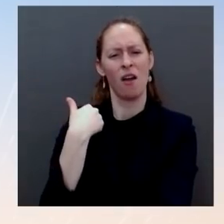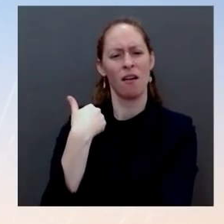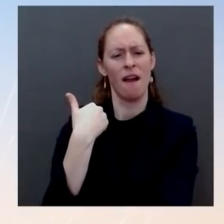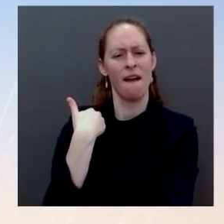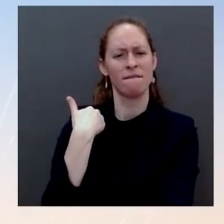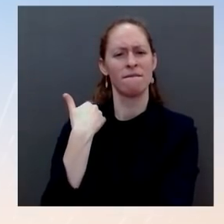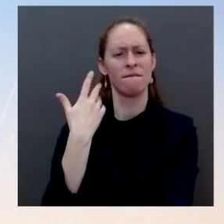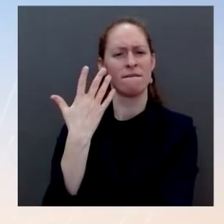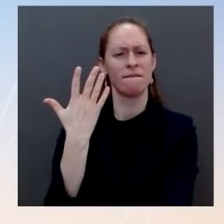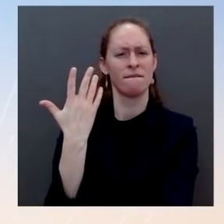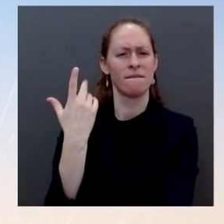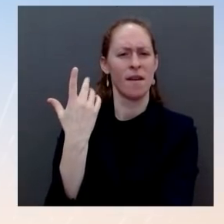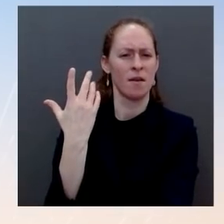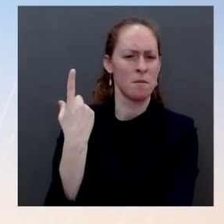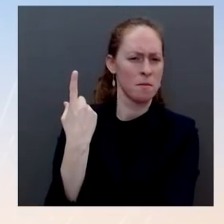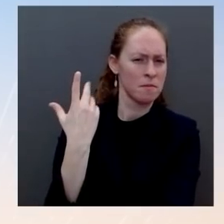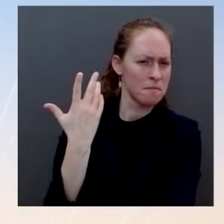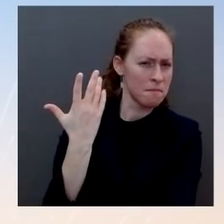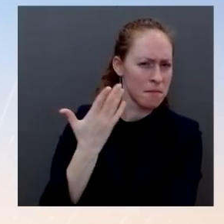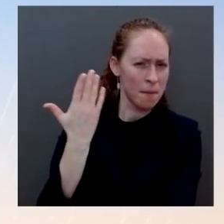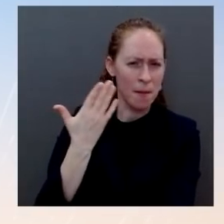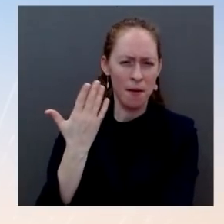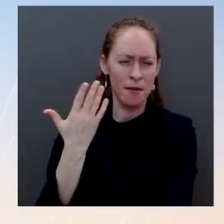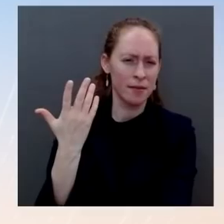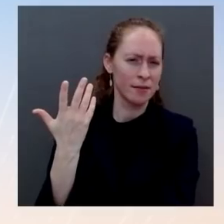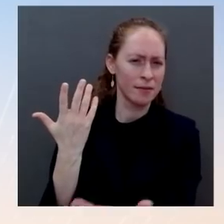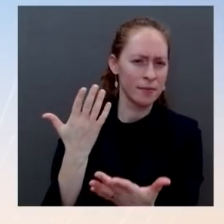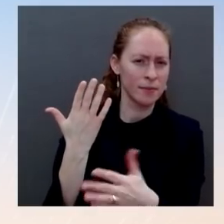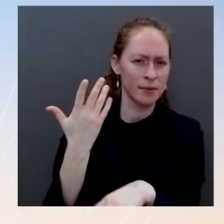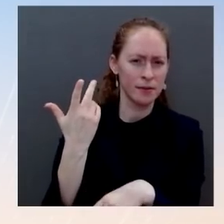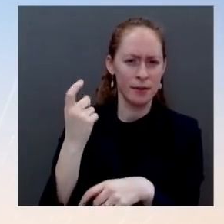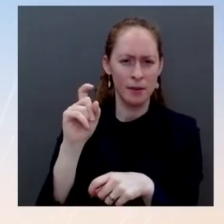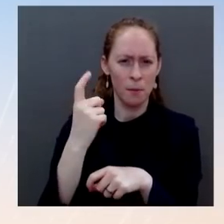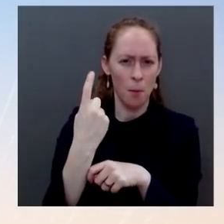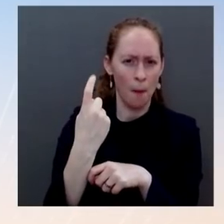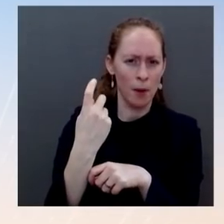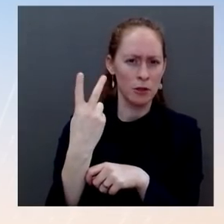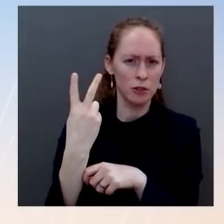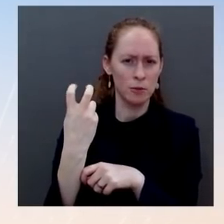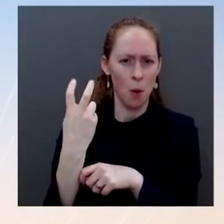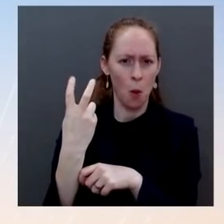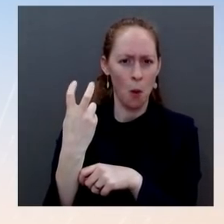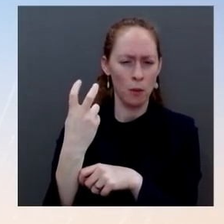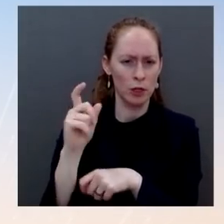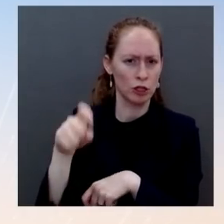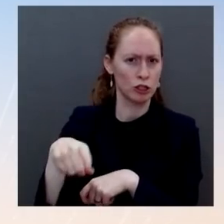Is this related to concerns about Omicron? Ms. Psaki: So, it is true that some people have been sworn in here at the White House,